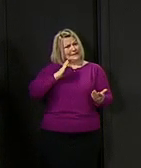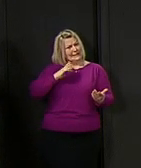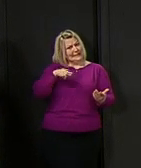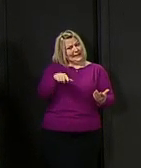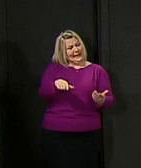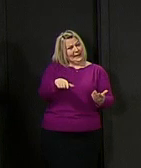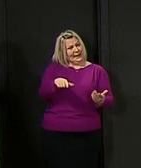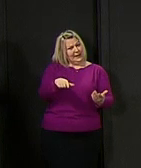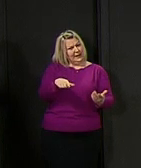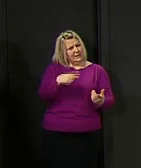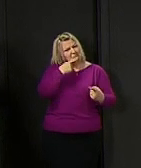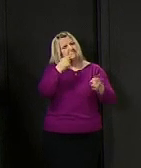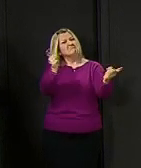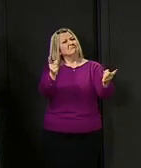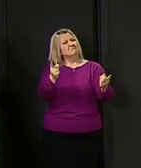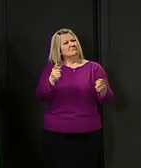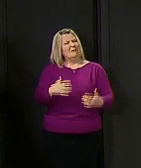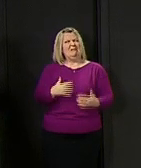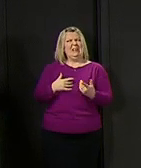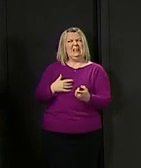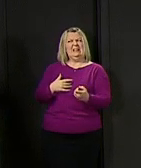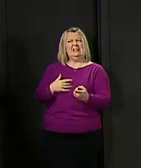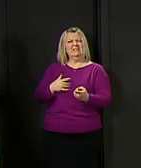that she had not given you the full truth and you could not trust your Chief Medical